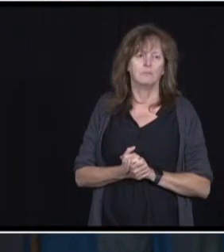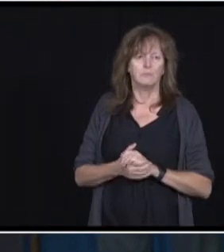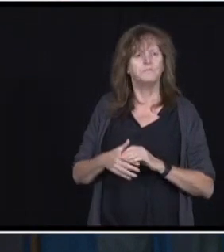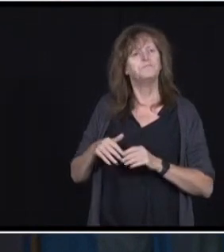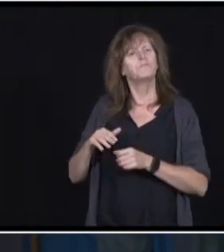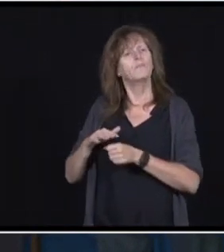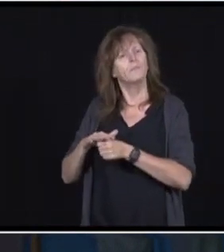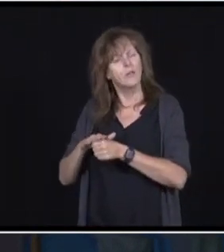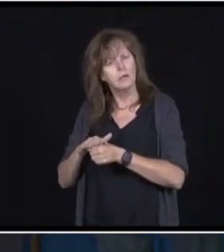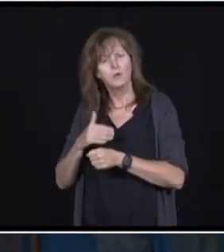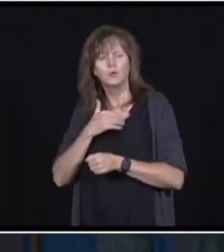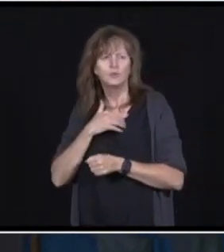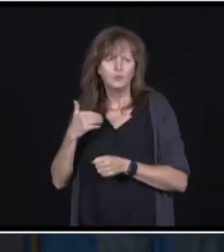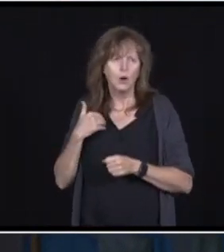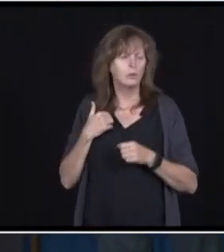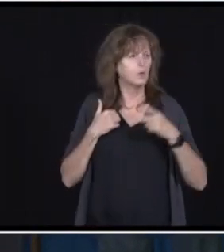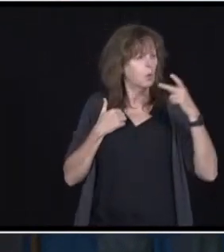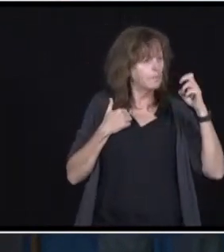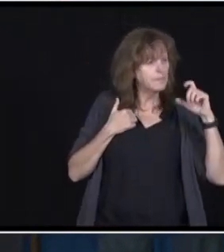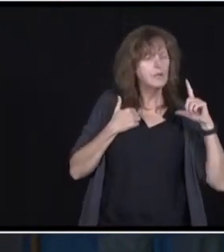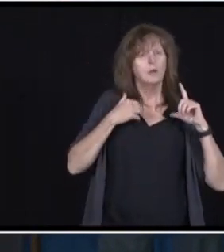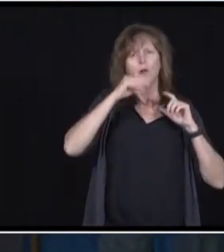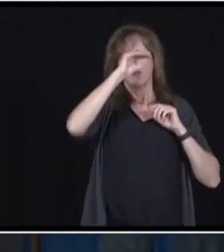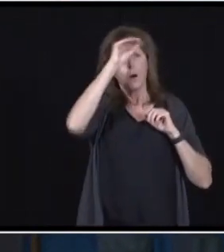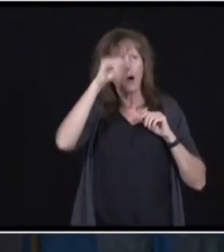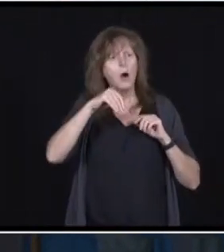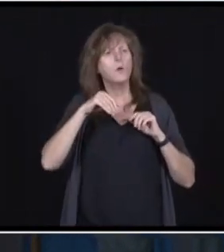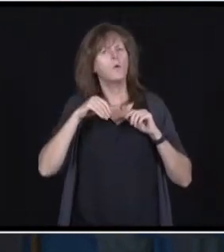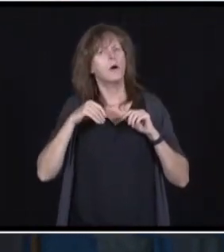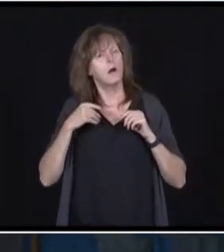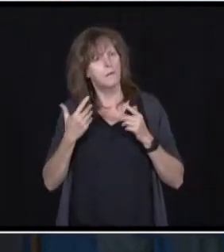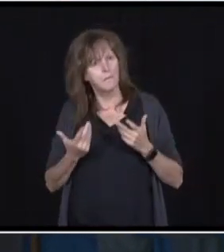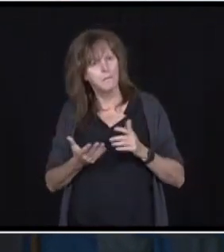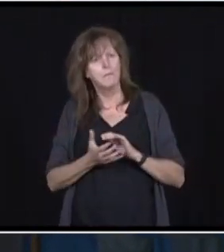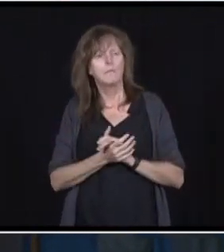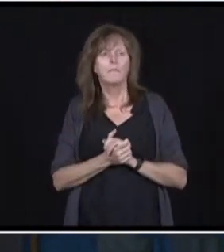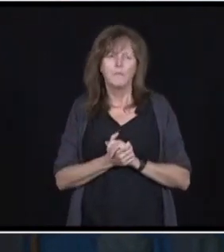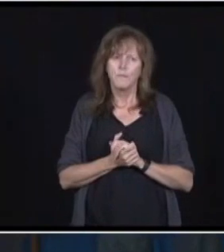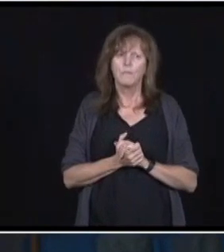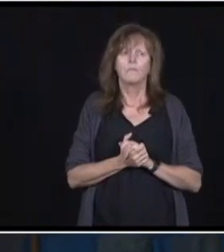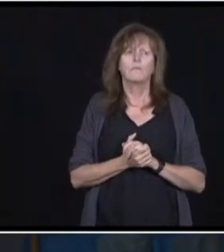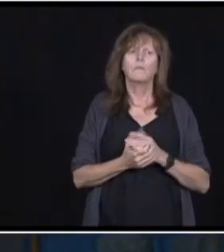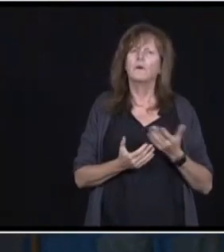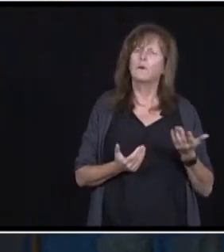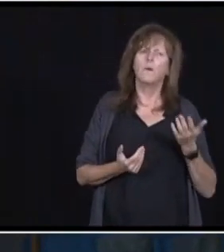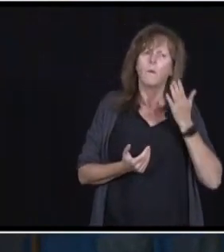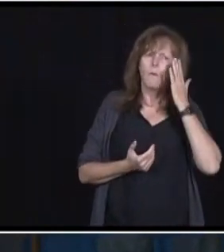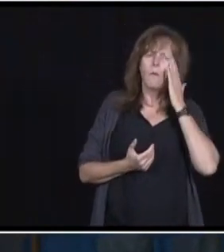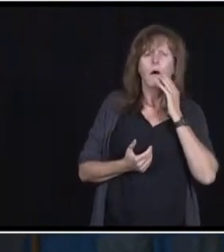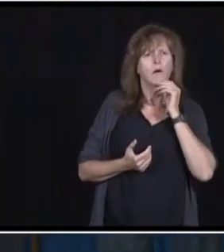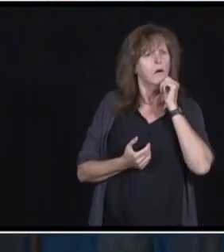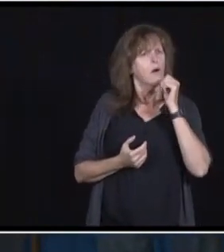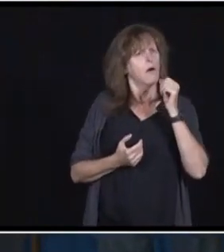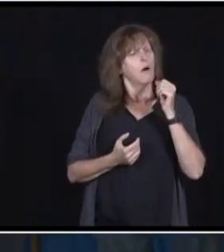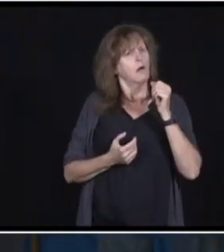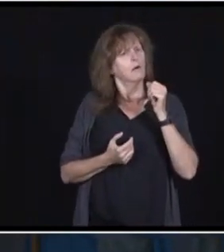Last question. Your final question comes from Robert with the Toronto Star. Hi Premier.